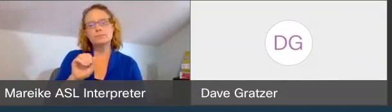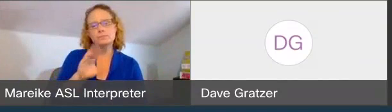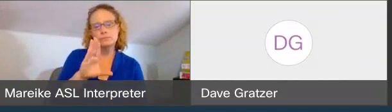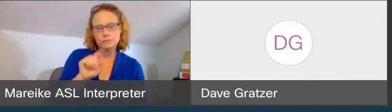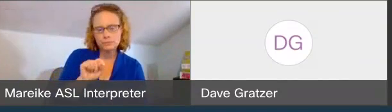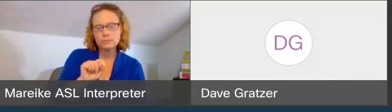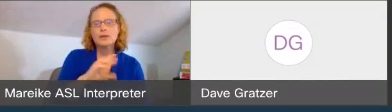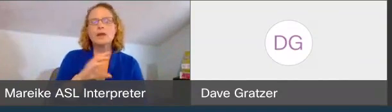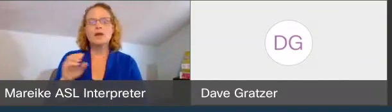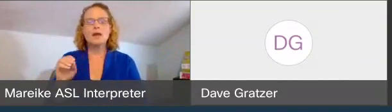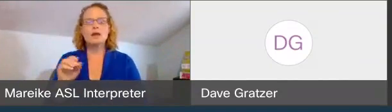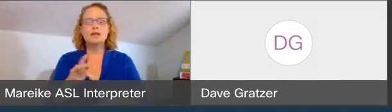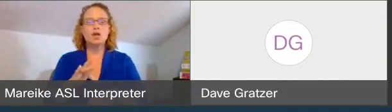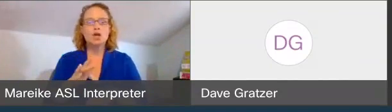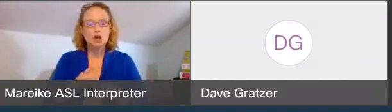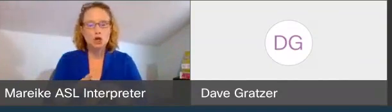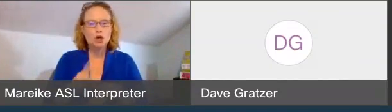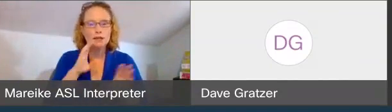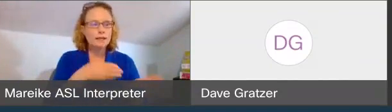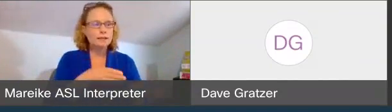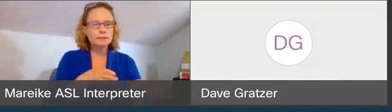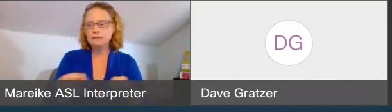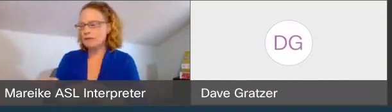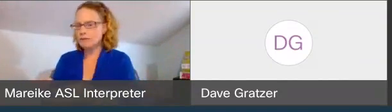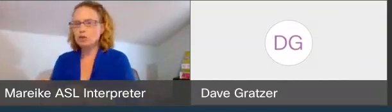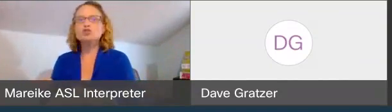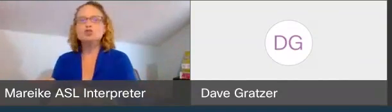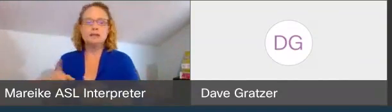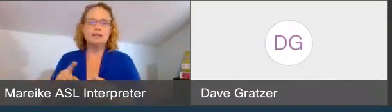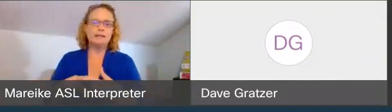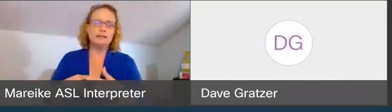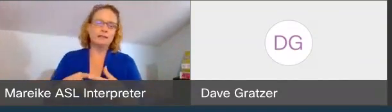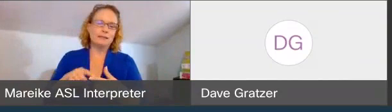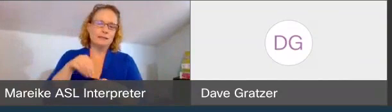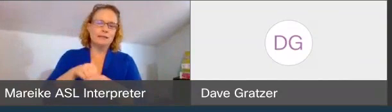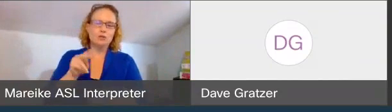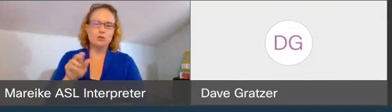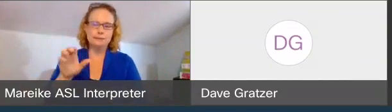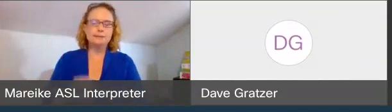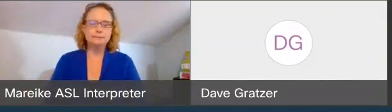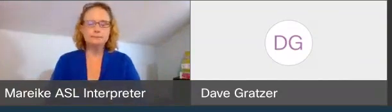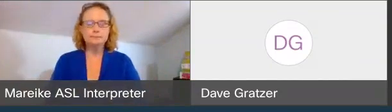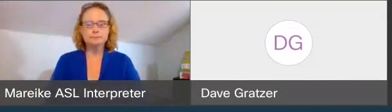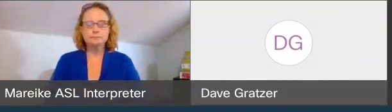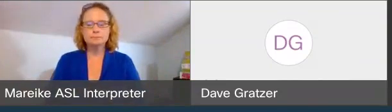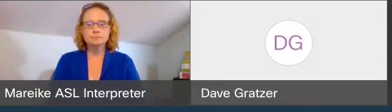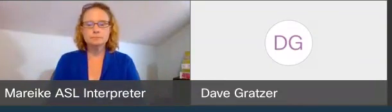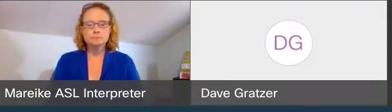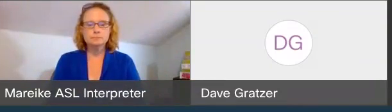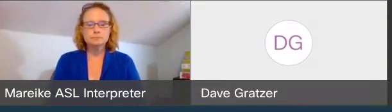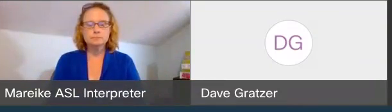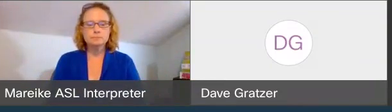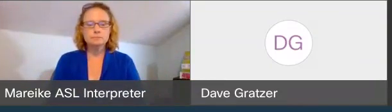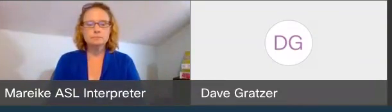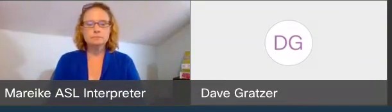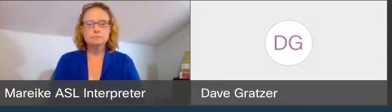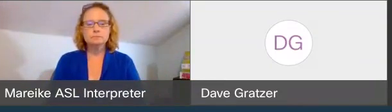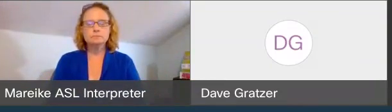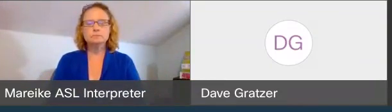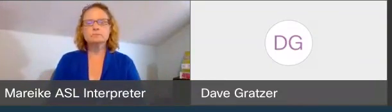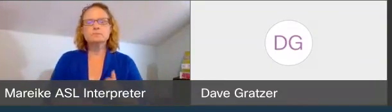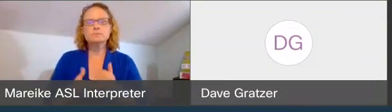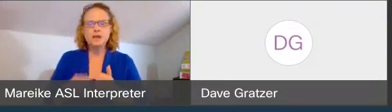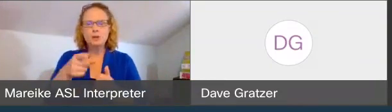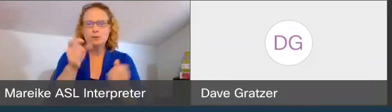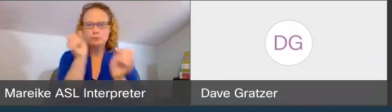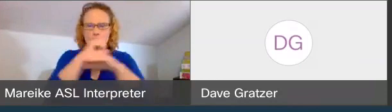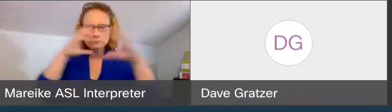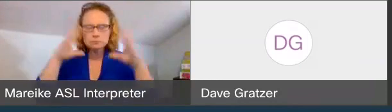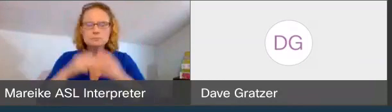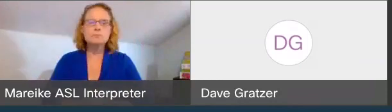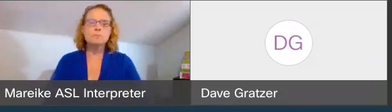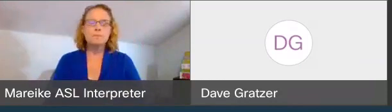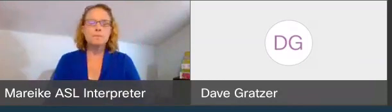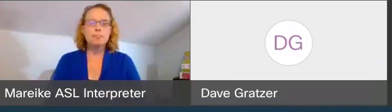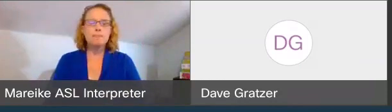and Early Diversion in New York City. So just to ground us here, I have the seek potential